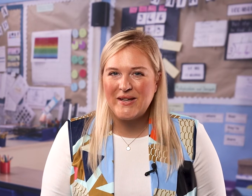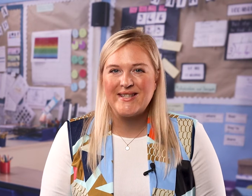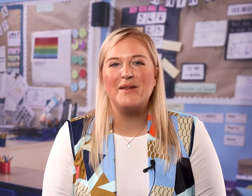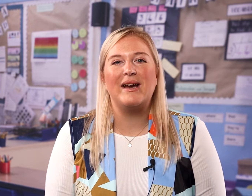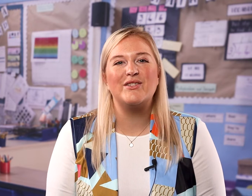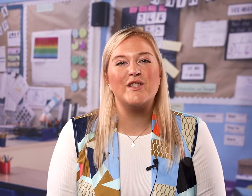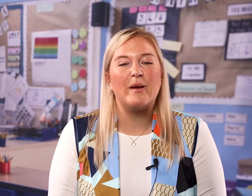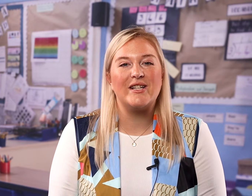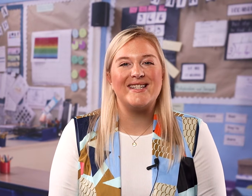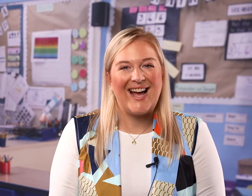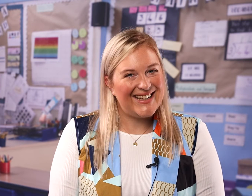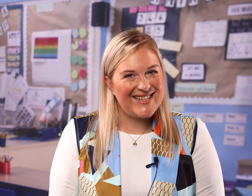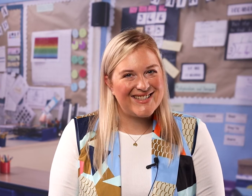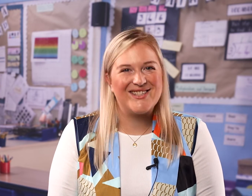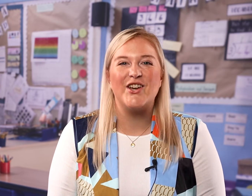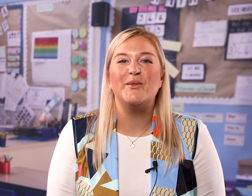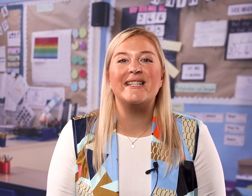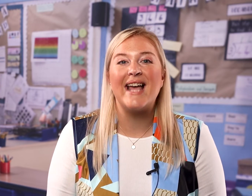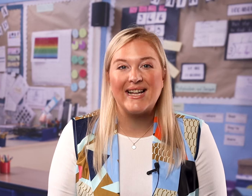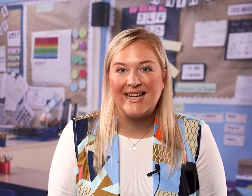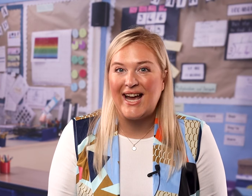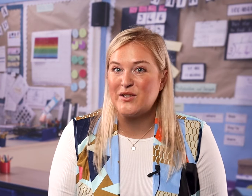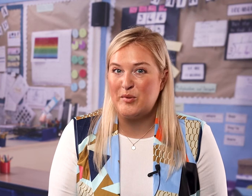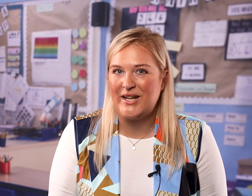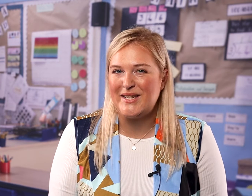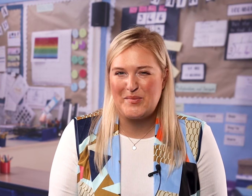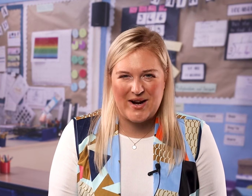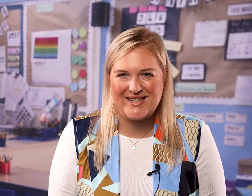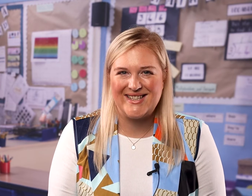BSL and Makaton Specialist Alex to show you exactly how to put it into practice.